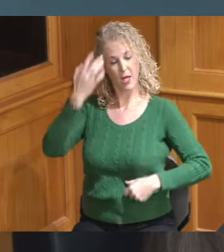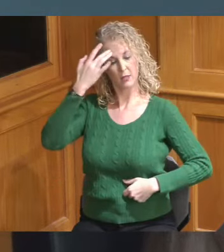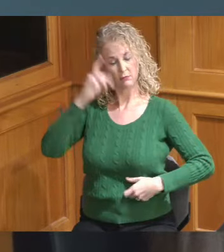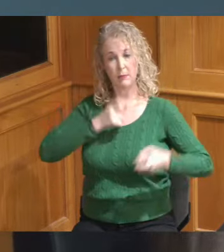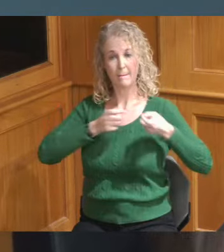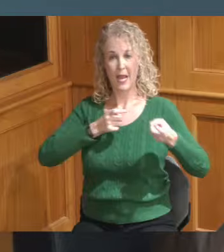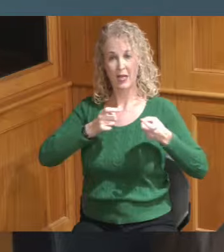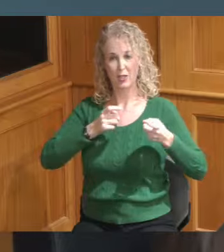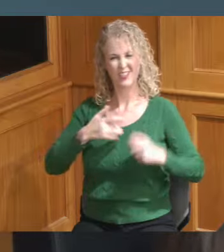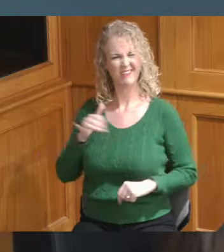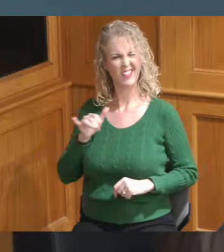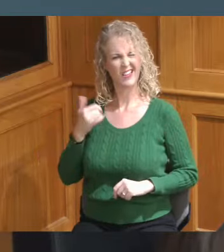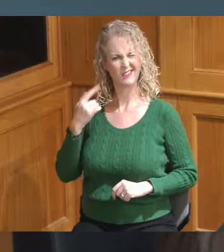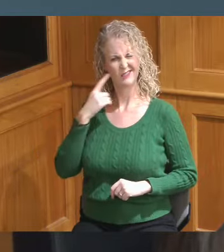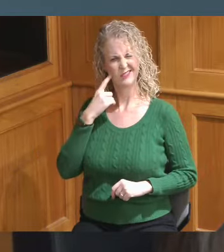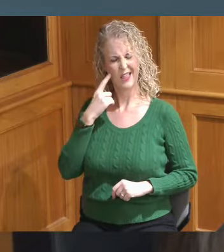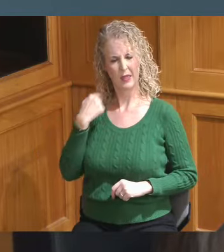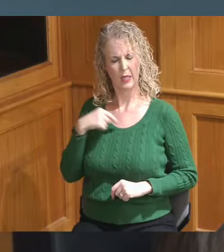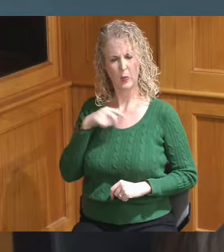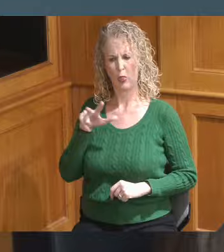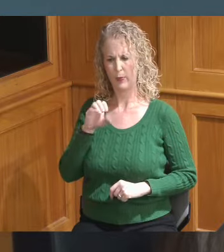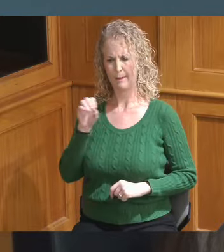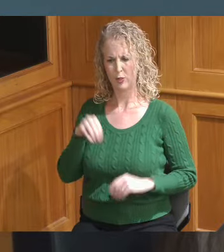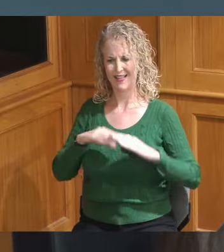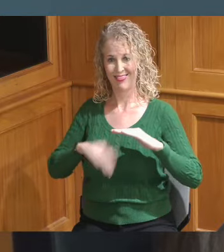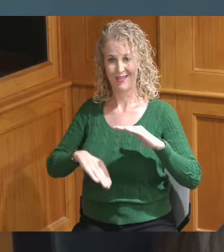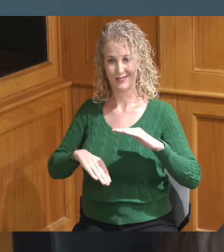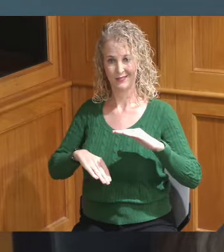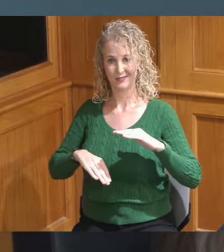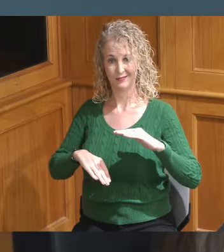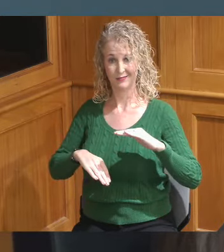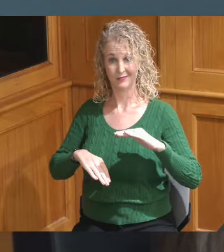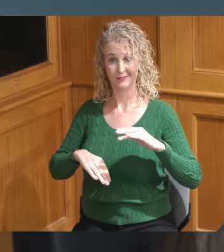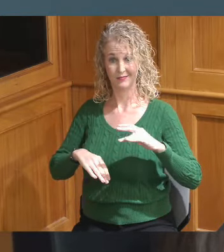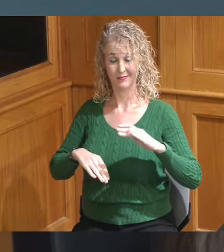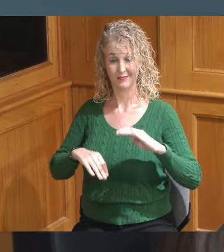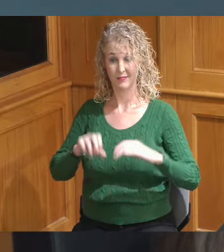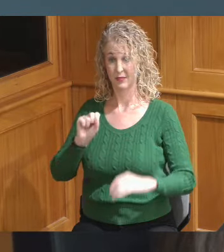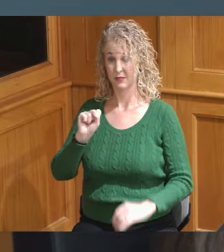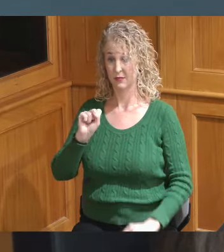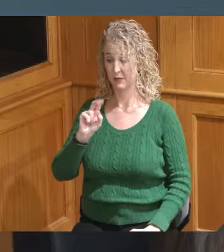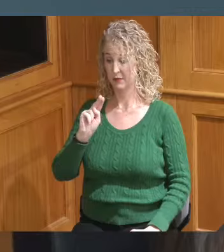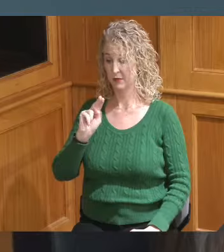we're used to having it because we don't know, as I said, about SNAP or anything else. I mean,